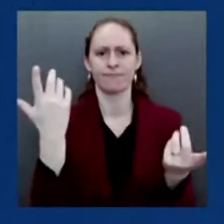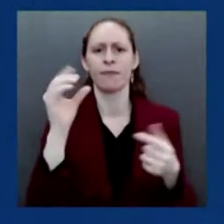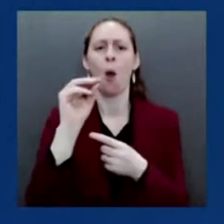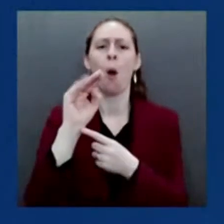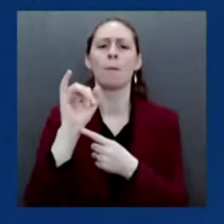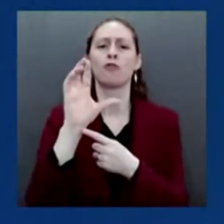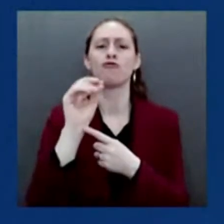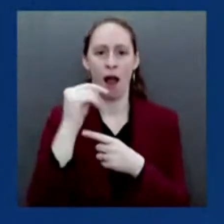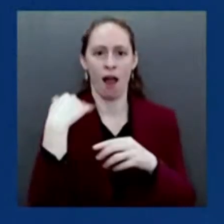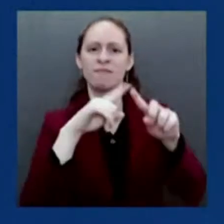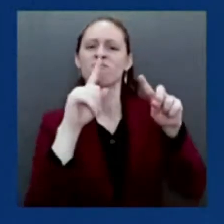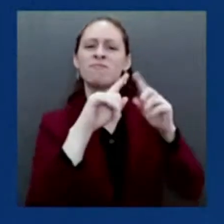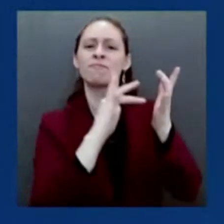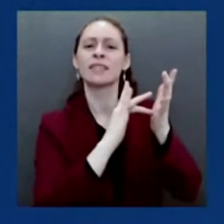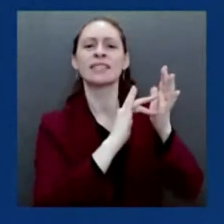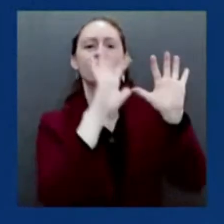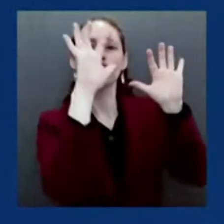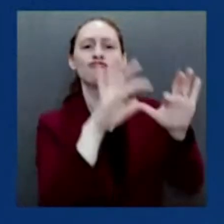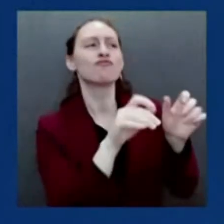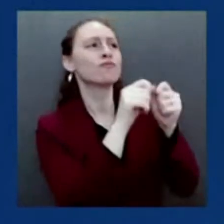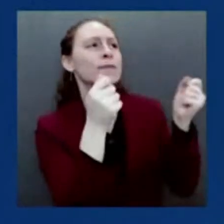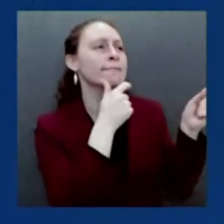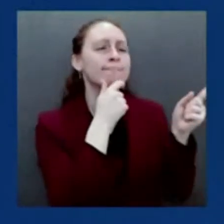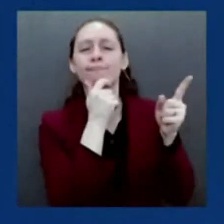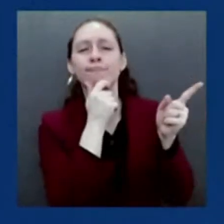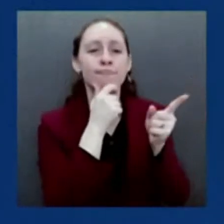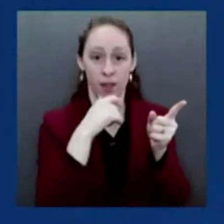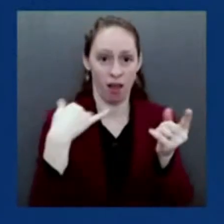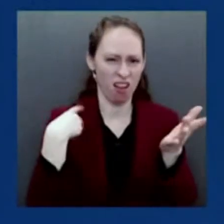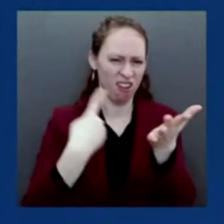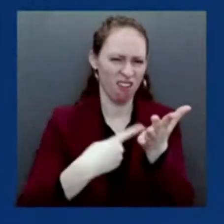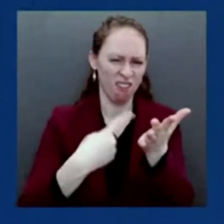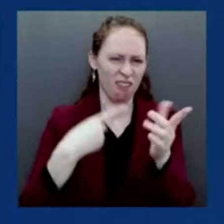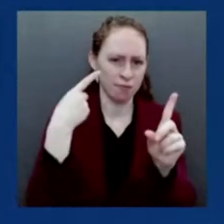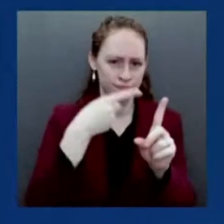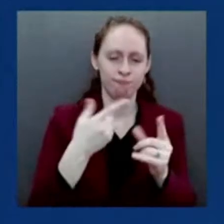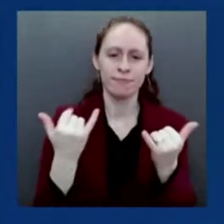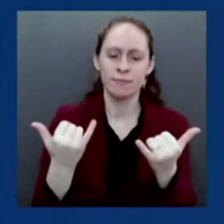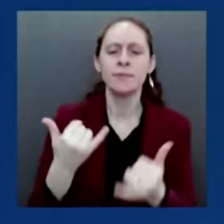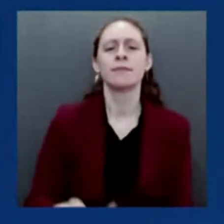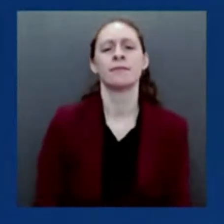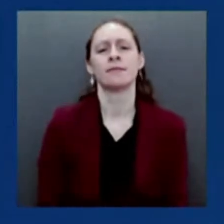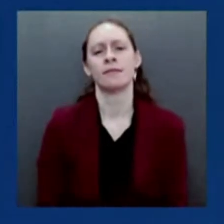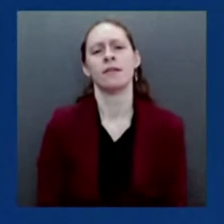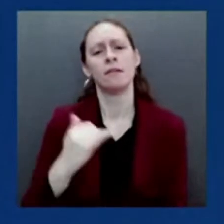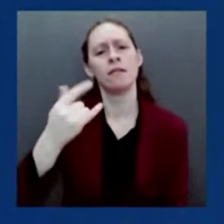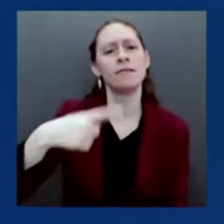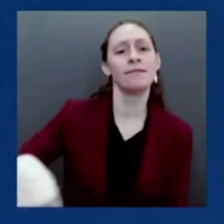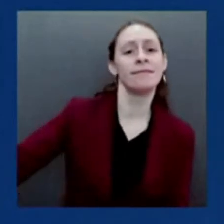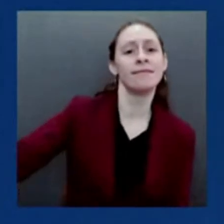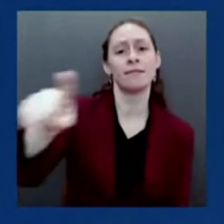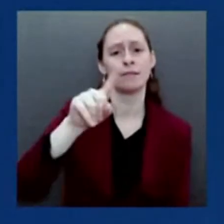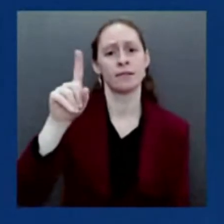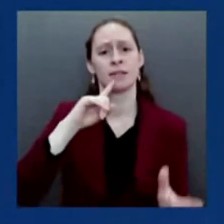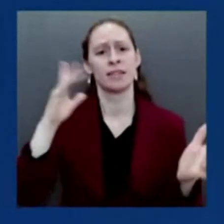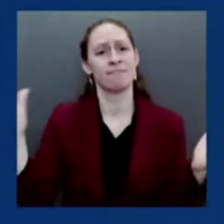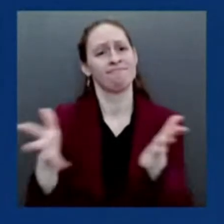FIRST OF ALL, BEFORE I GET ON TO THE IMPORTANT STUFF, I WANT